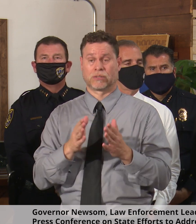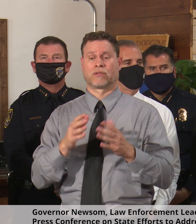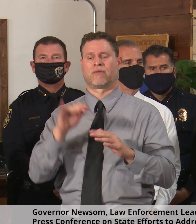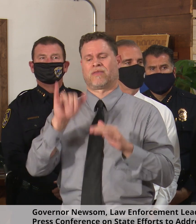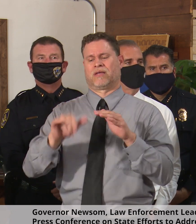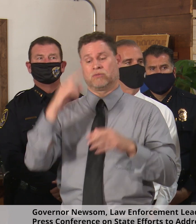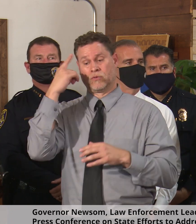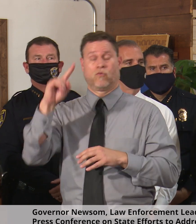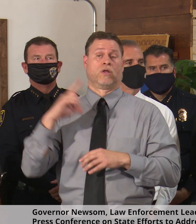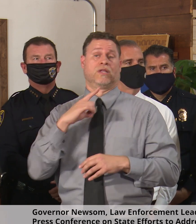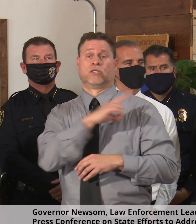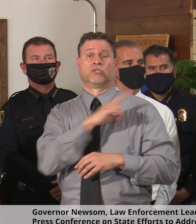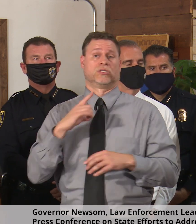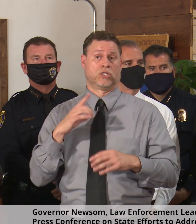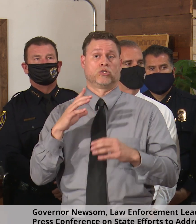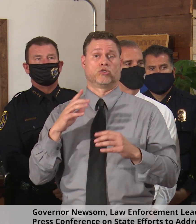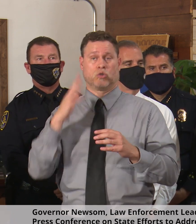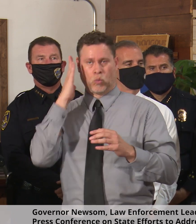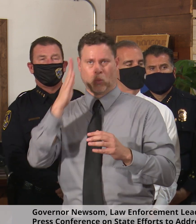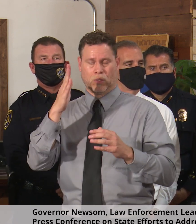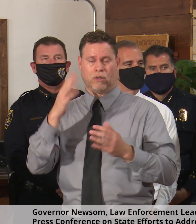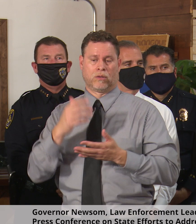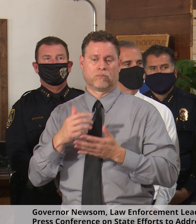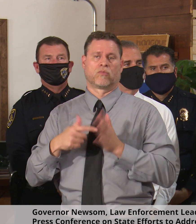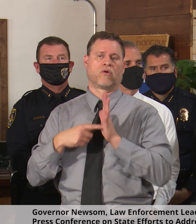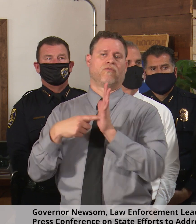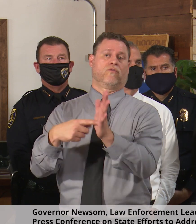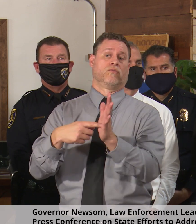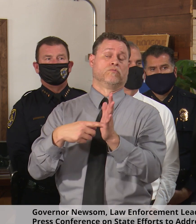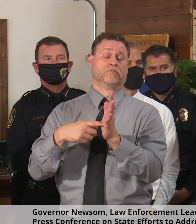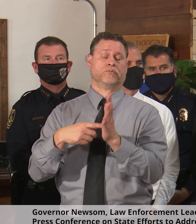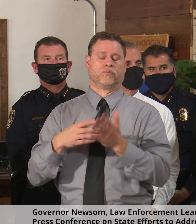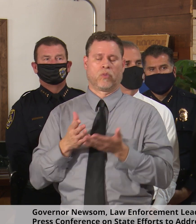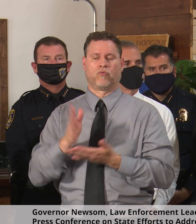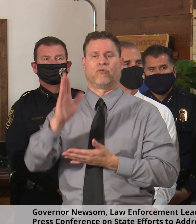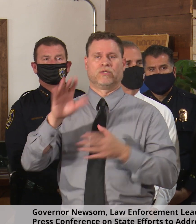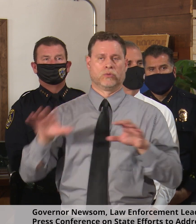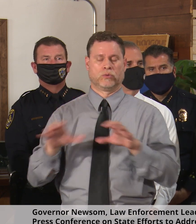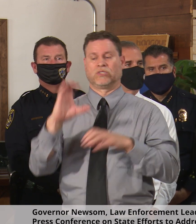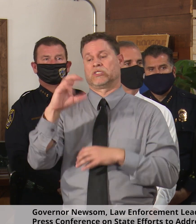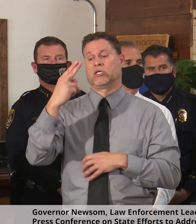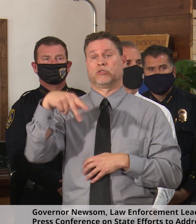what this legislation will afford us, the right to do. CHP has to be invited in. There are some